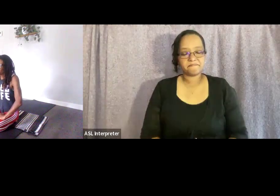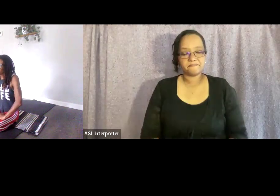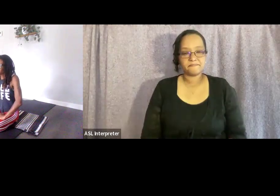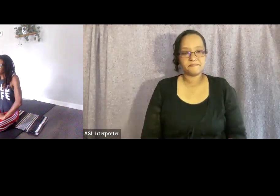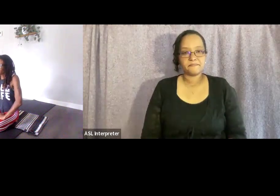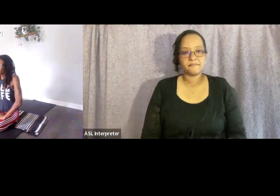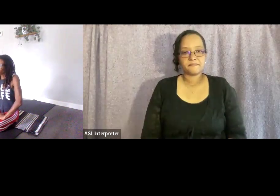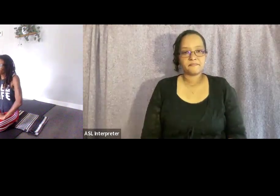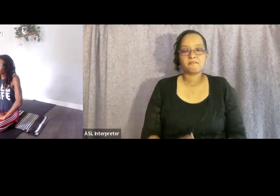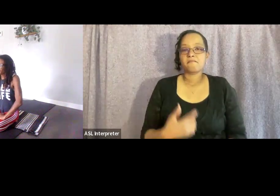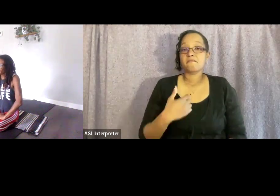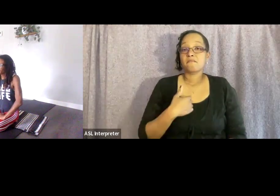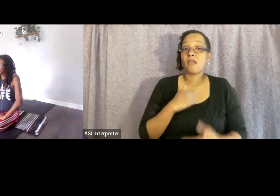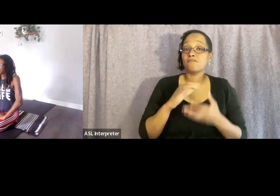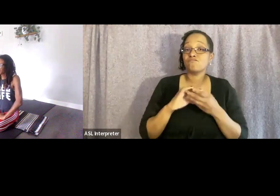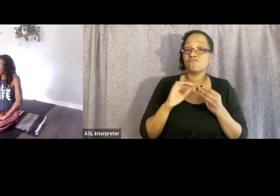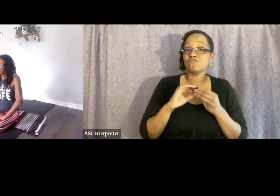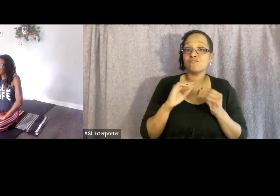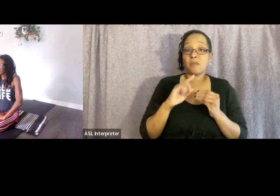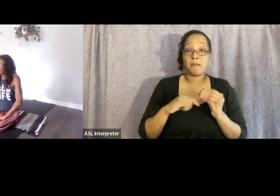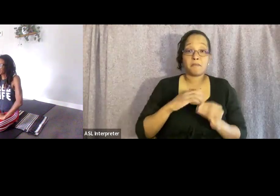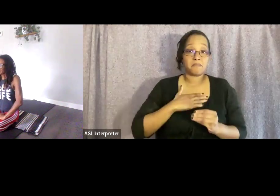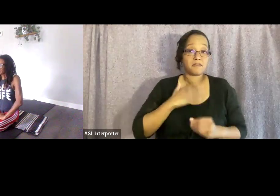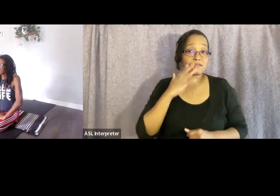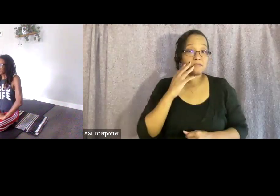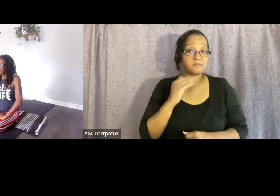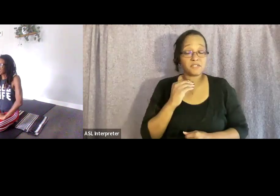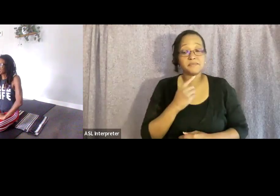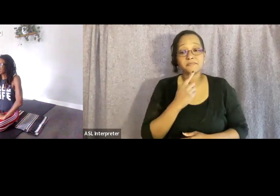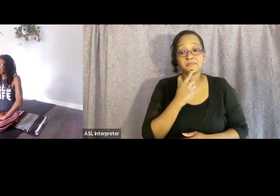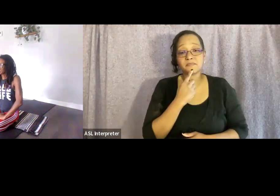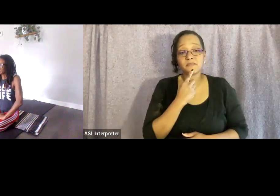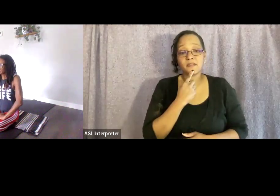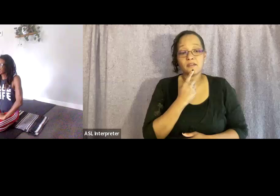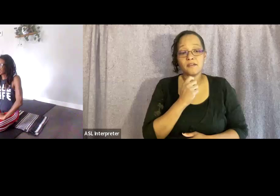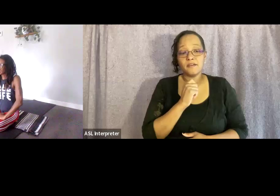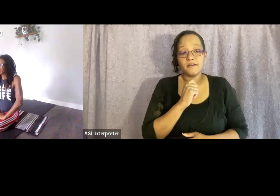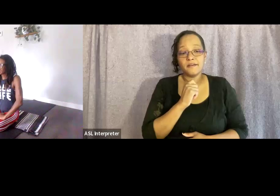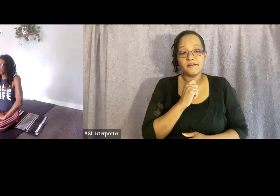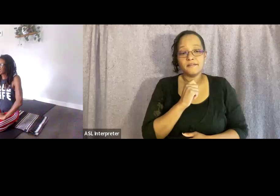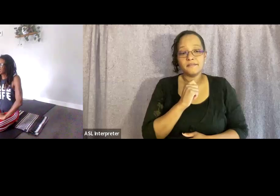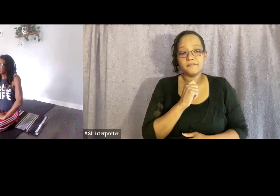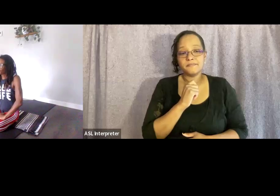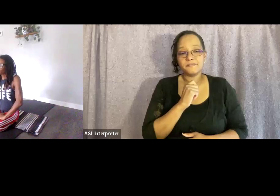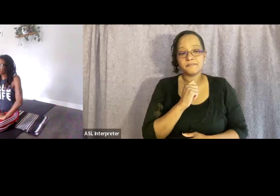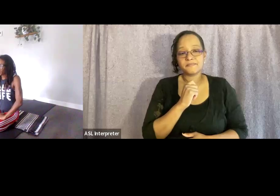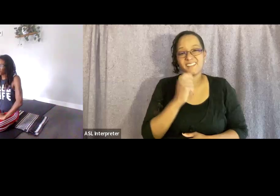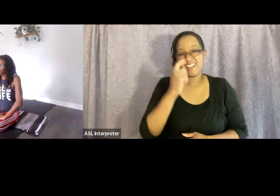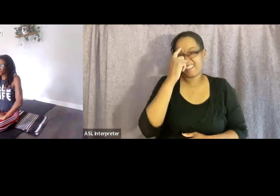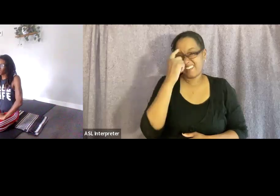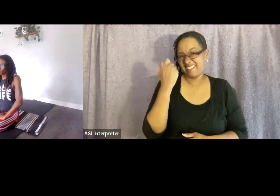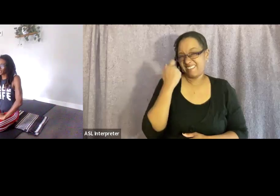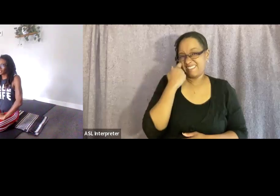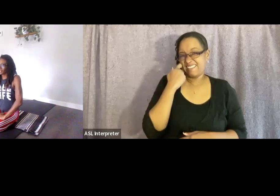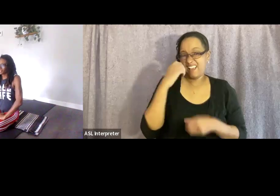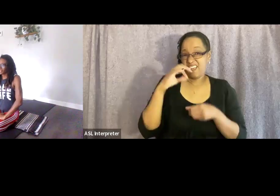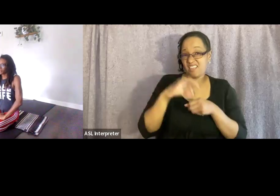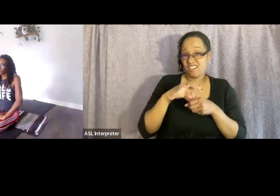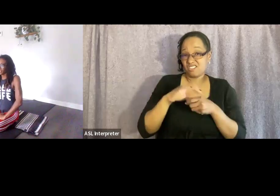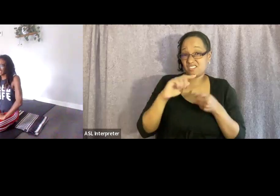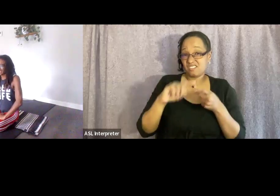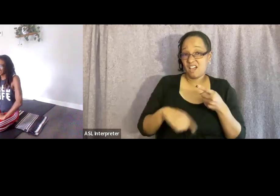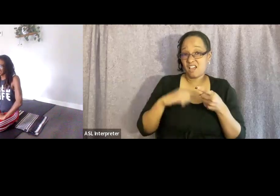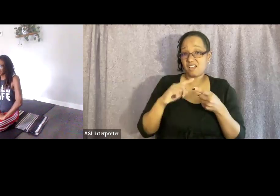I'll speak for myself when I say that I think this last election cycle has been bananas.